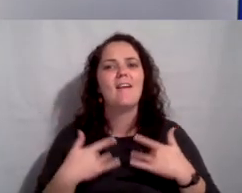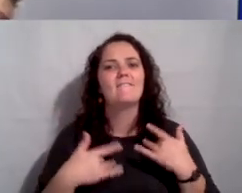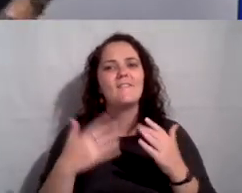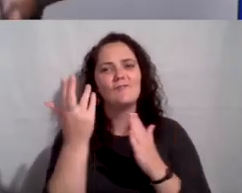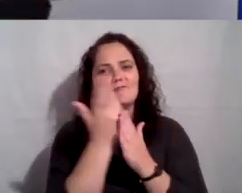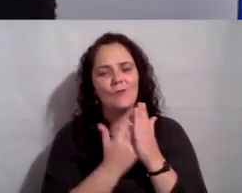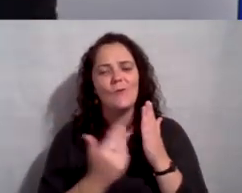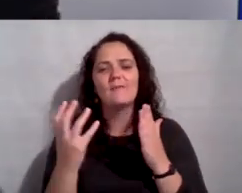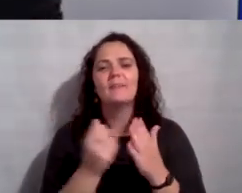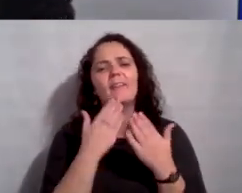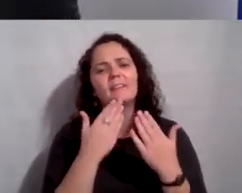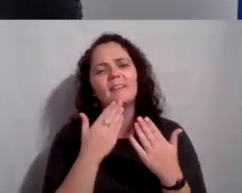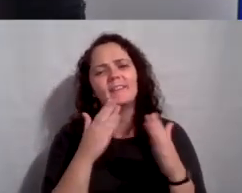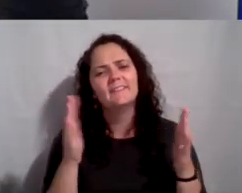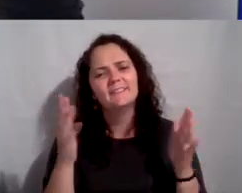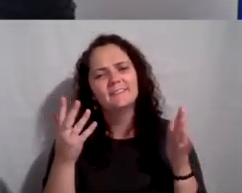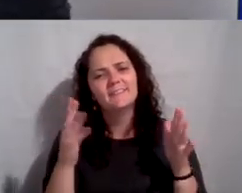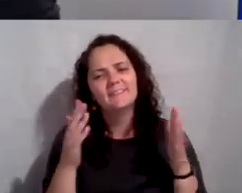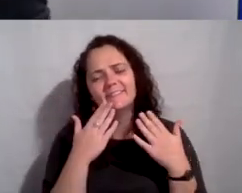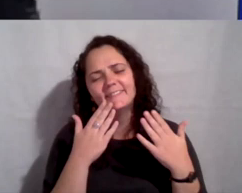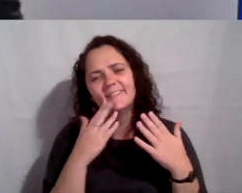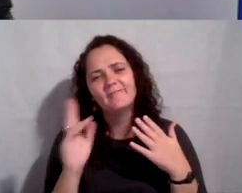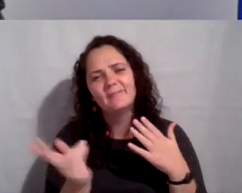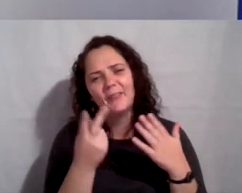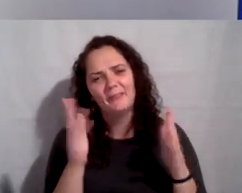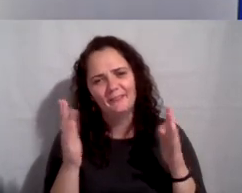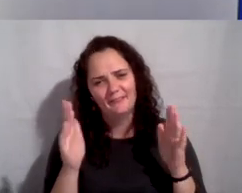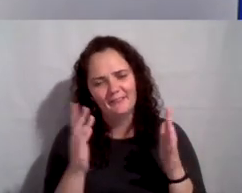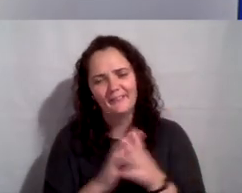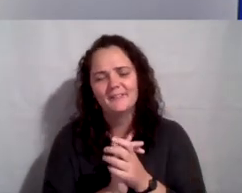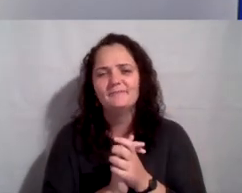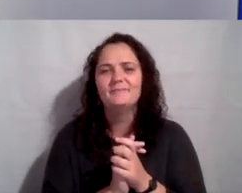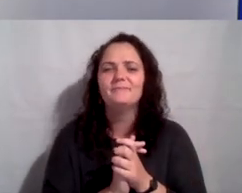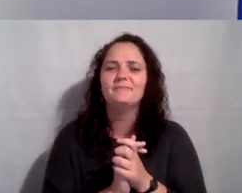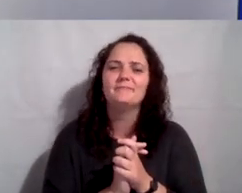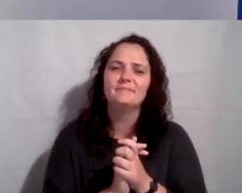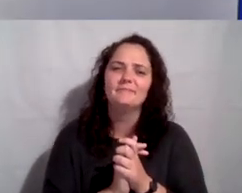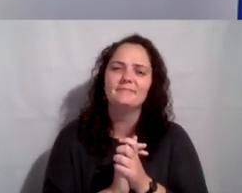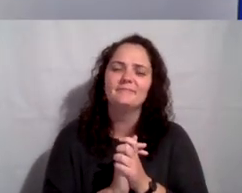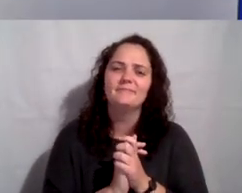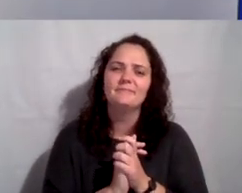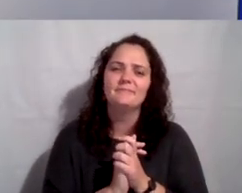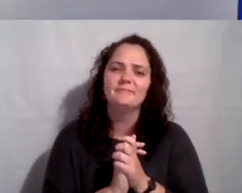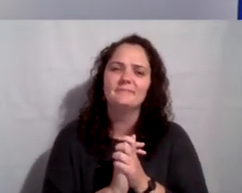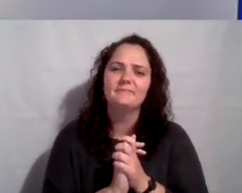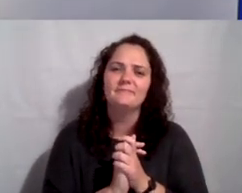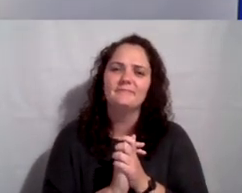to thank our models. Bravo, well done Rachel and Atticus beautiful. Alright I know that was a